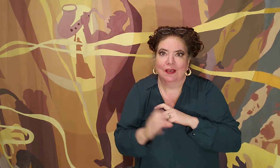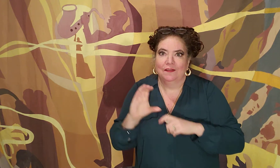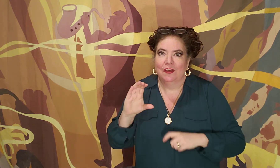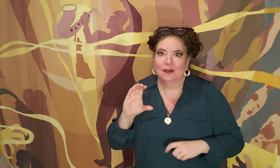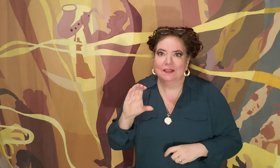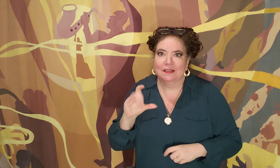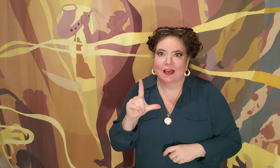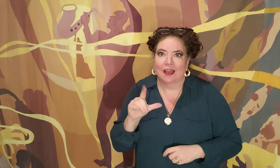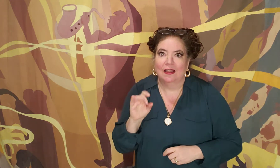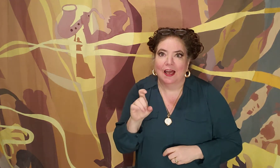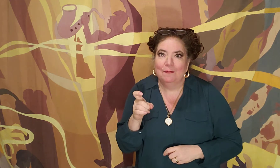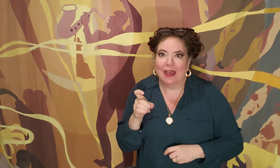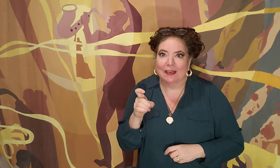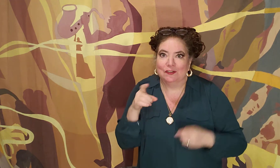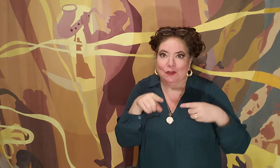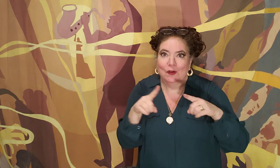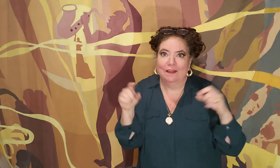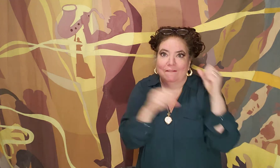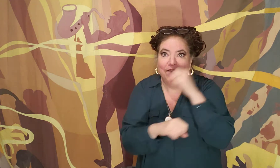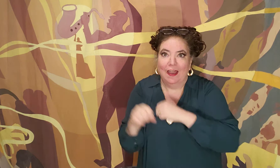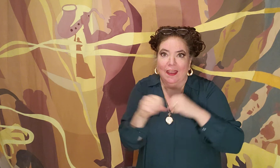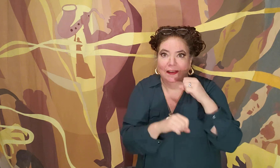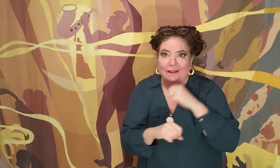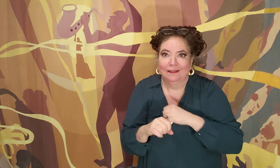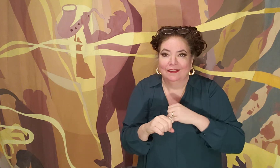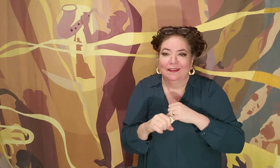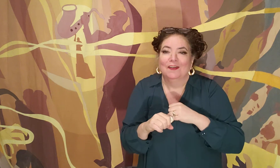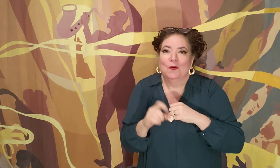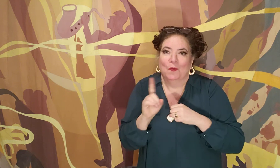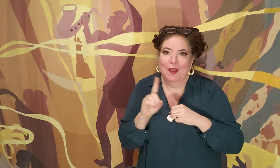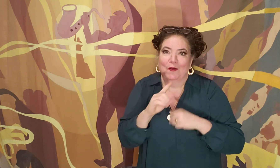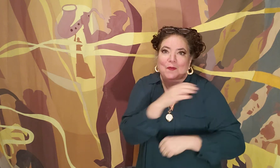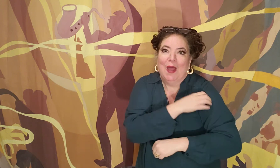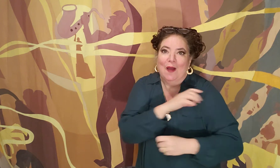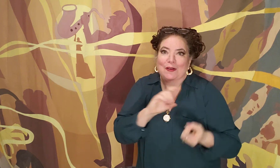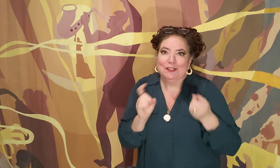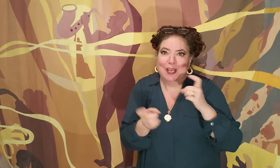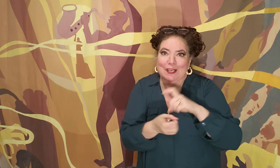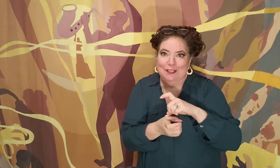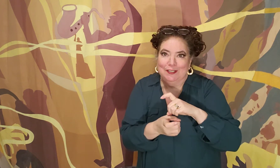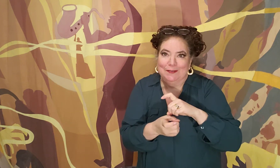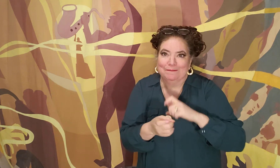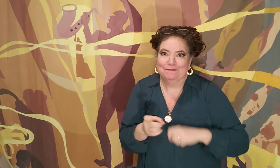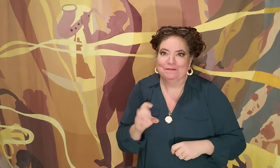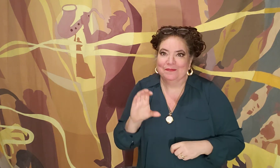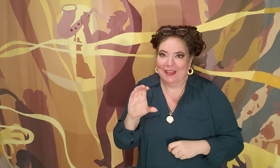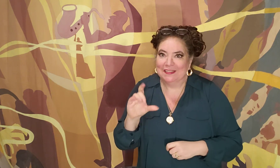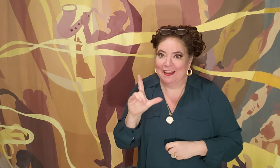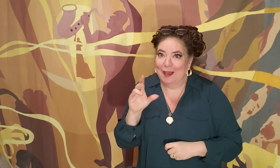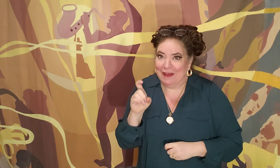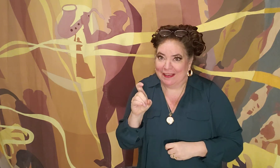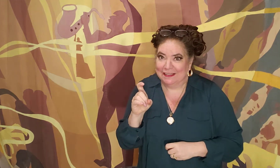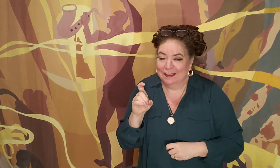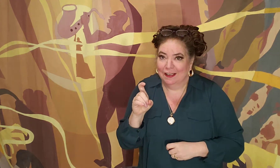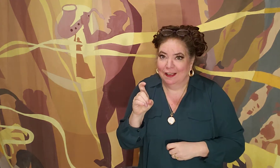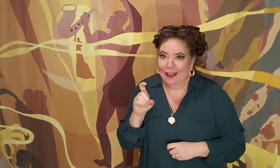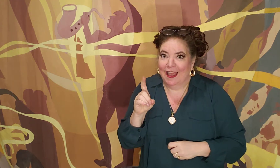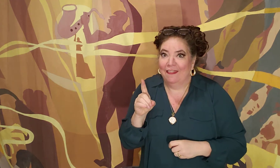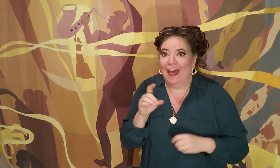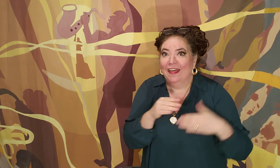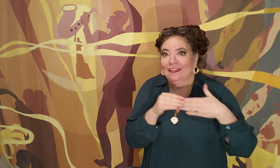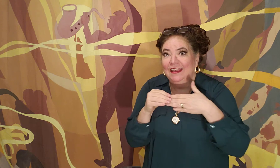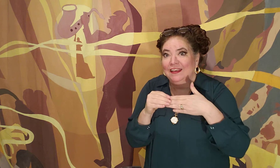And there is a climax during the fight, where the power changes. That's 3) climax and that leads